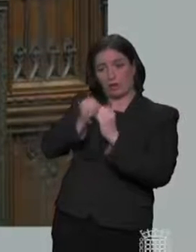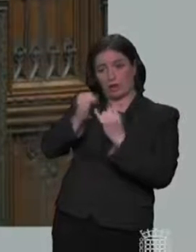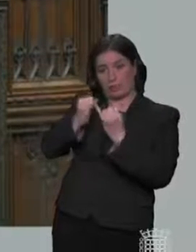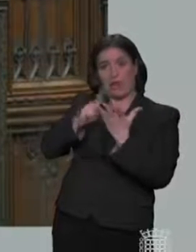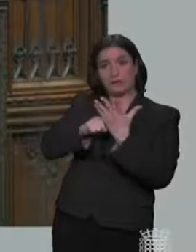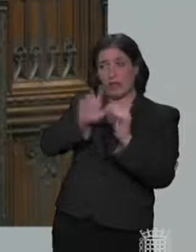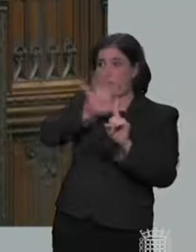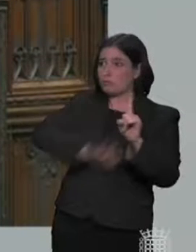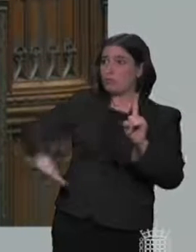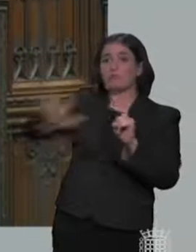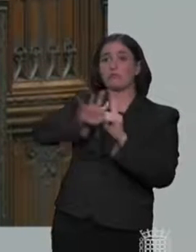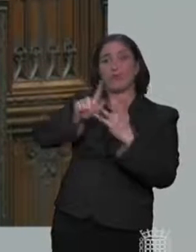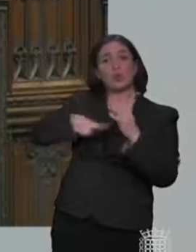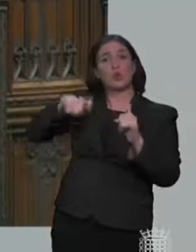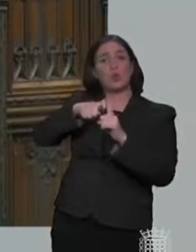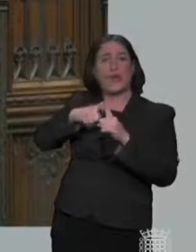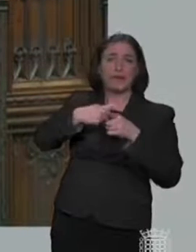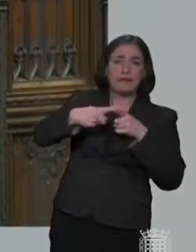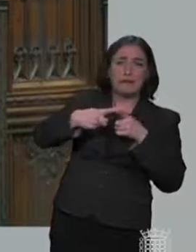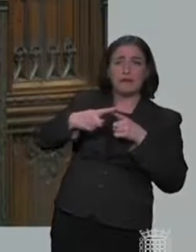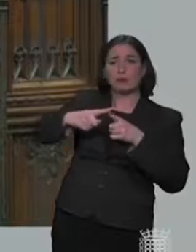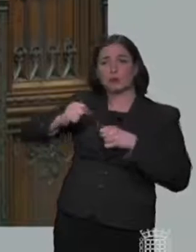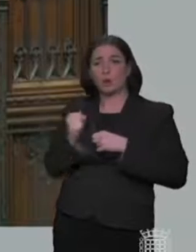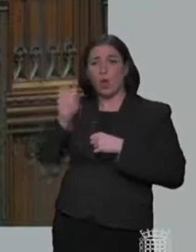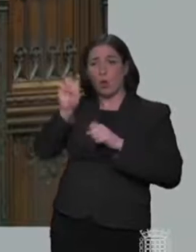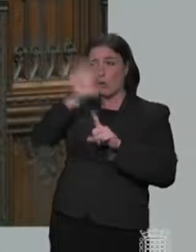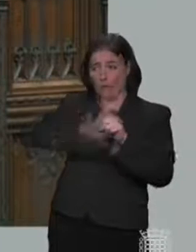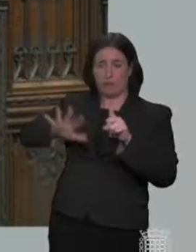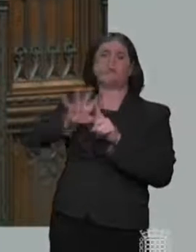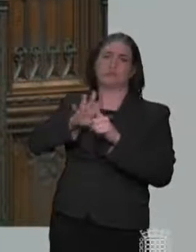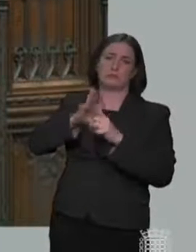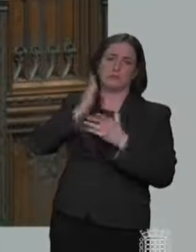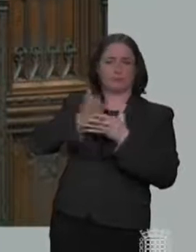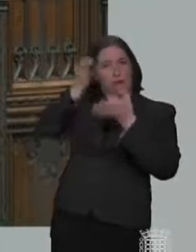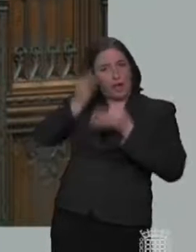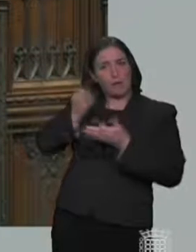scotland and wales the bill does not extend to northern ireland for two key reasons firstly